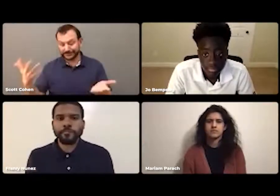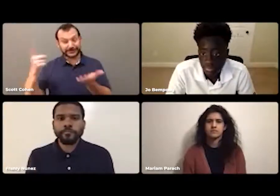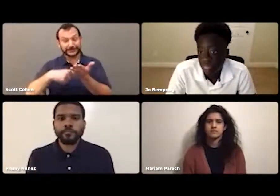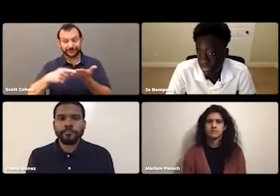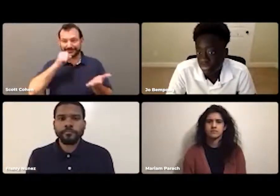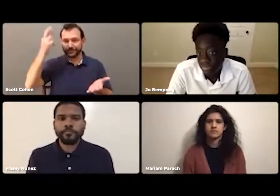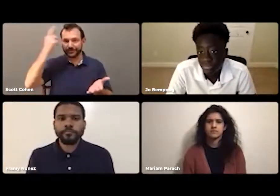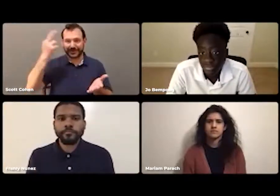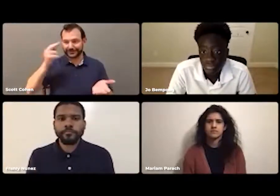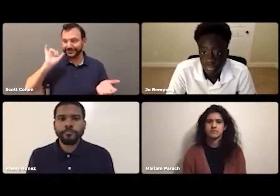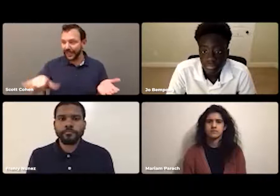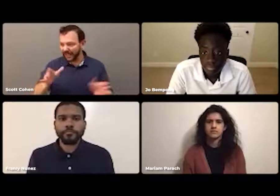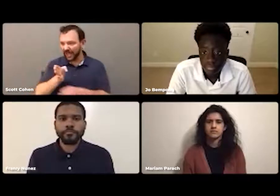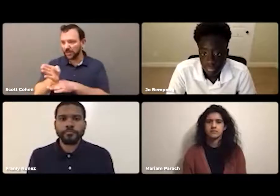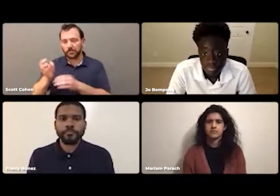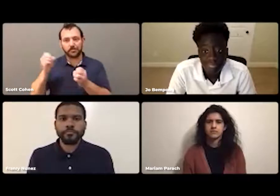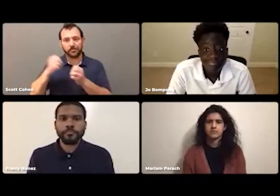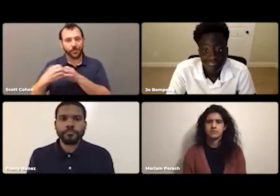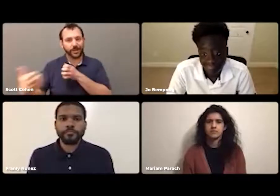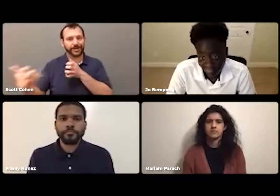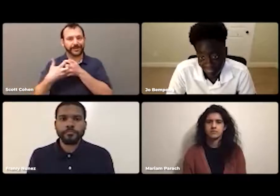You said gain some experience.